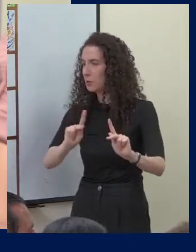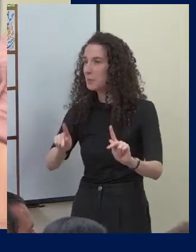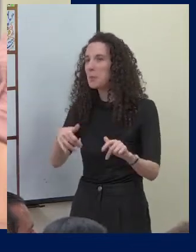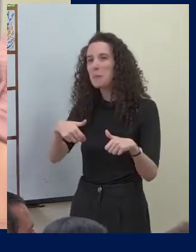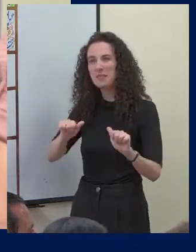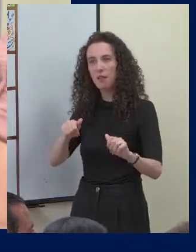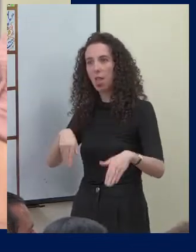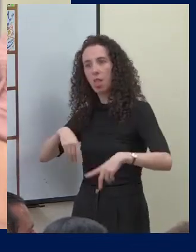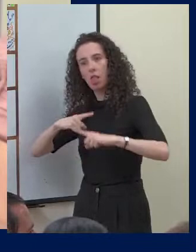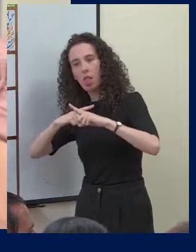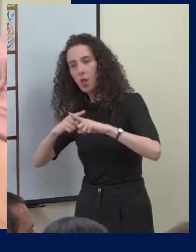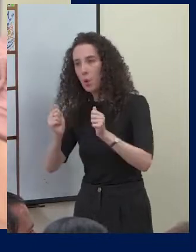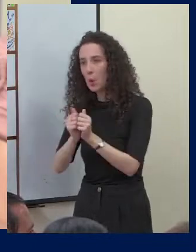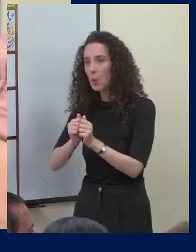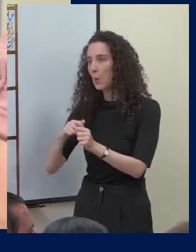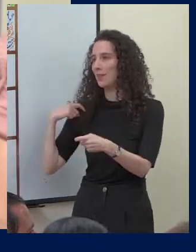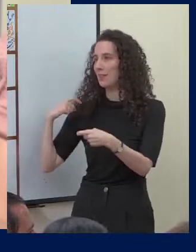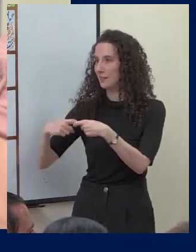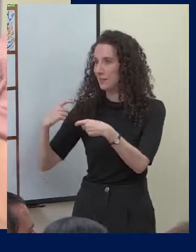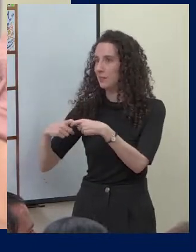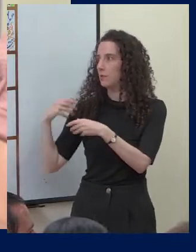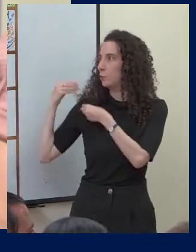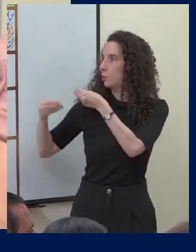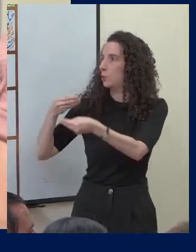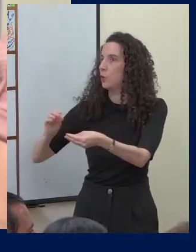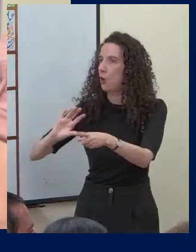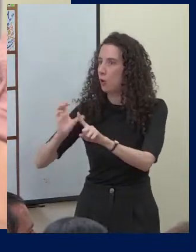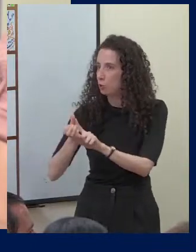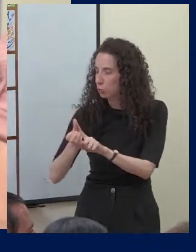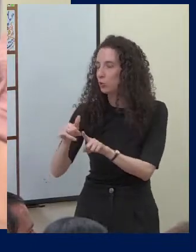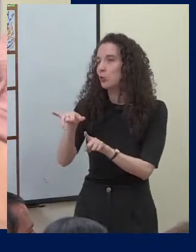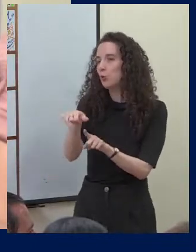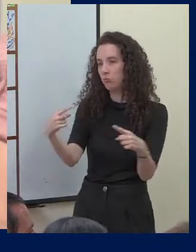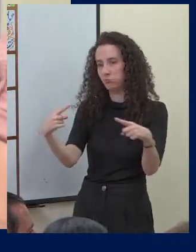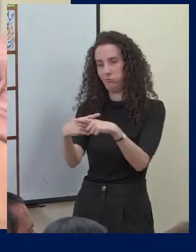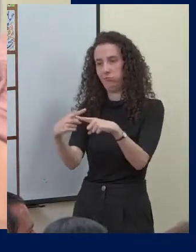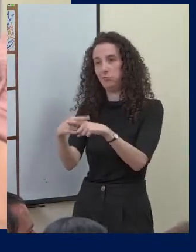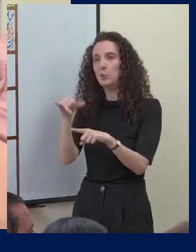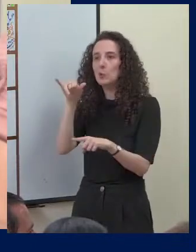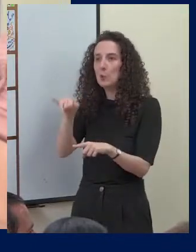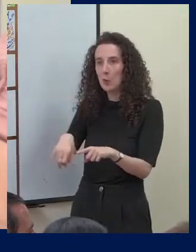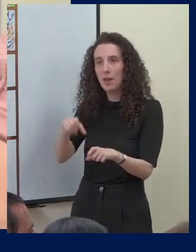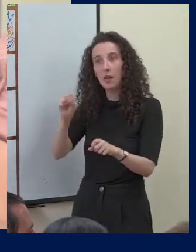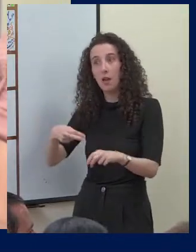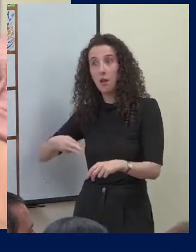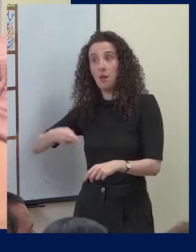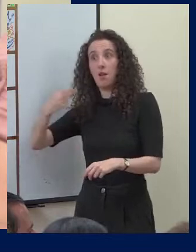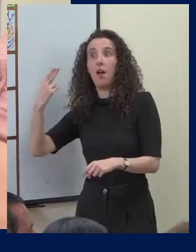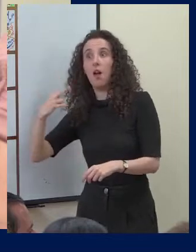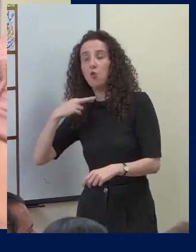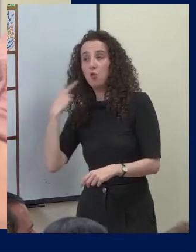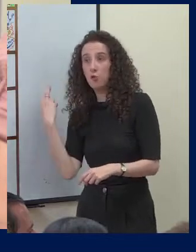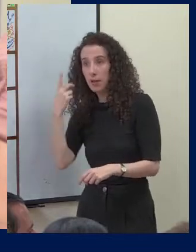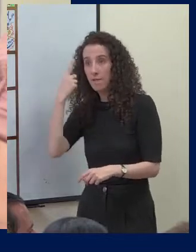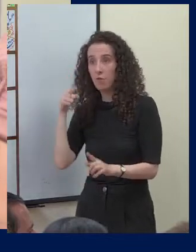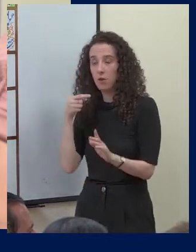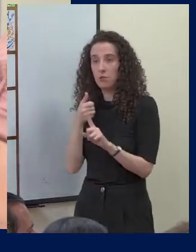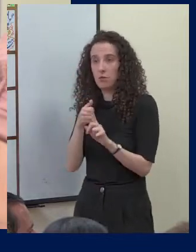This conflict can increase risk factors and lead to suicidal behaviors when Latinos feel pressured to show up oriented behaviors.